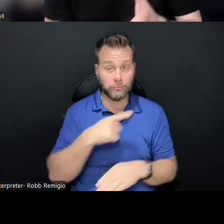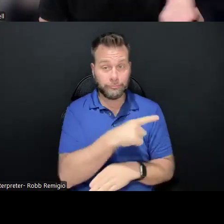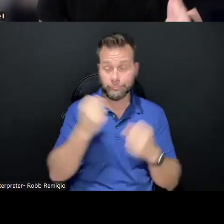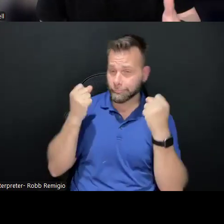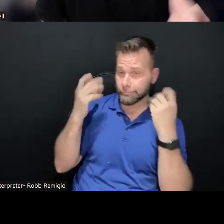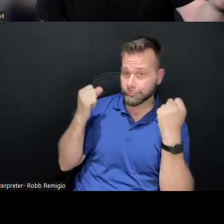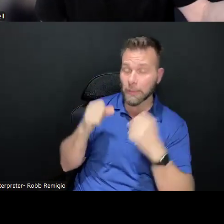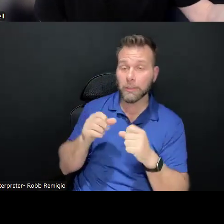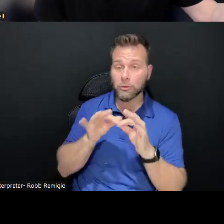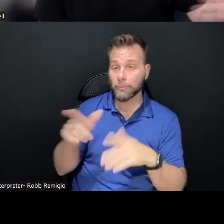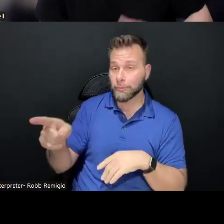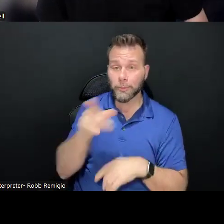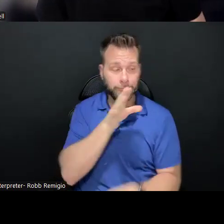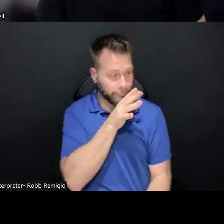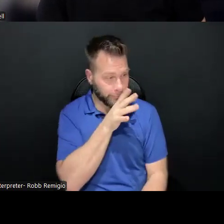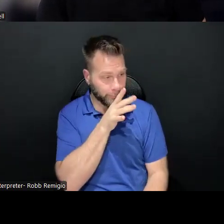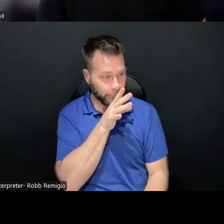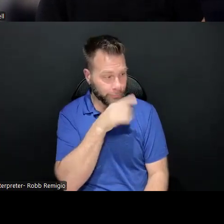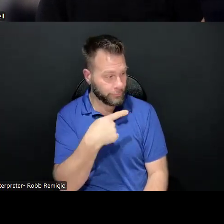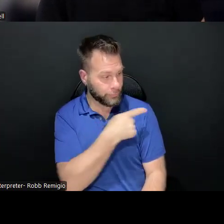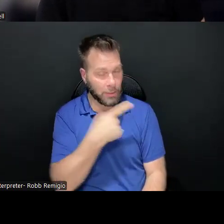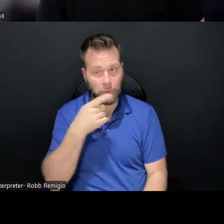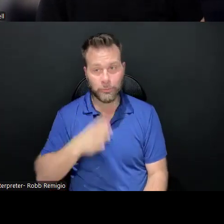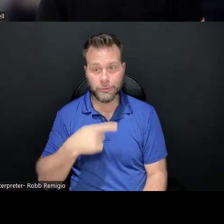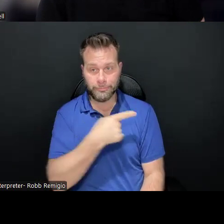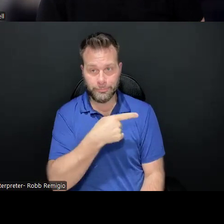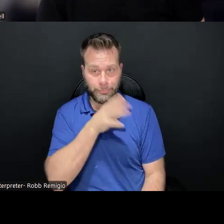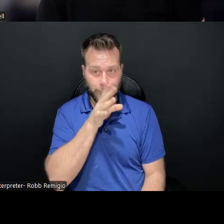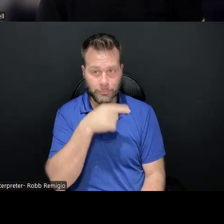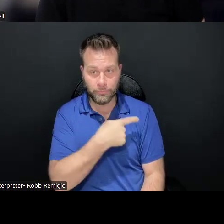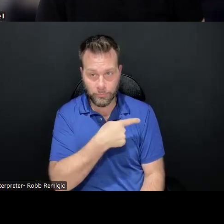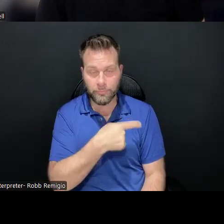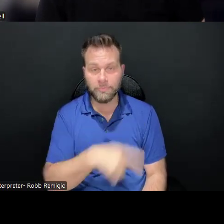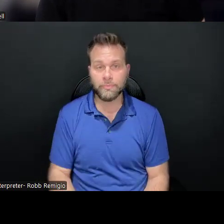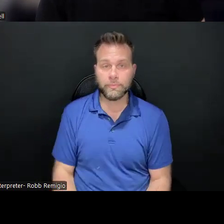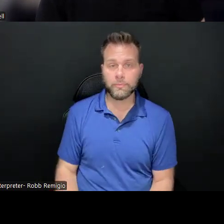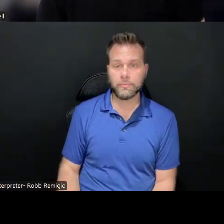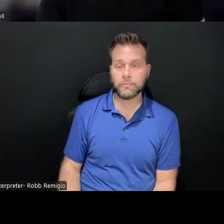When the Deaf person signs back, the interpreter will be voicing that for the benefit of the person doing the interview.